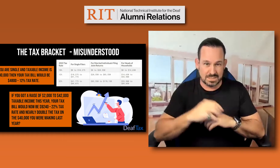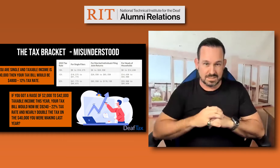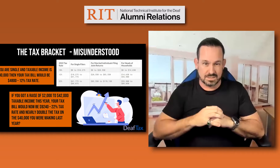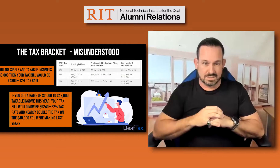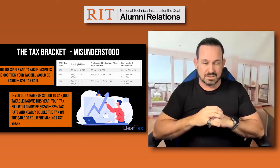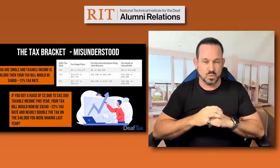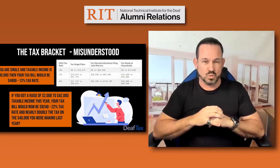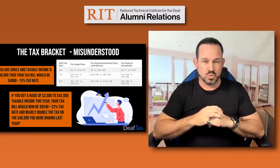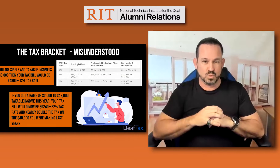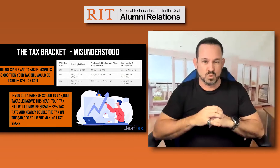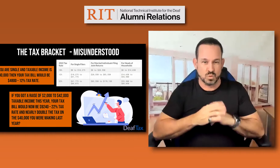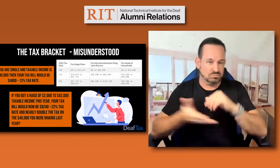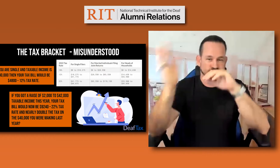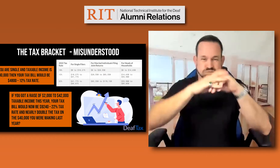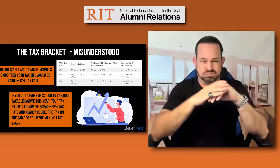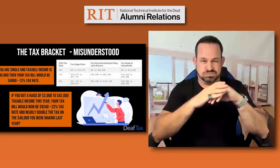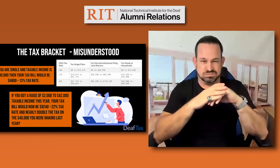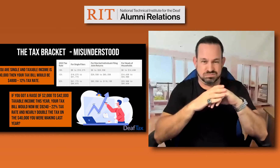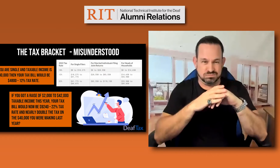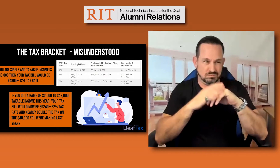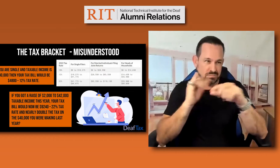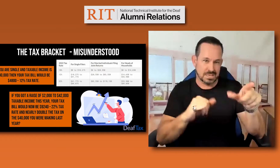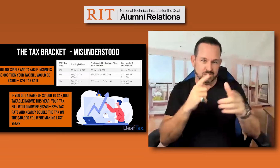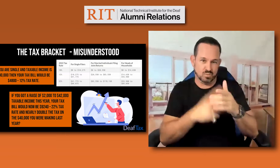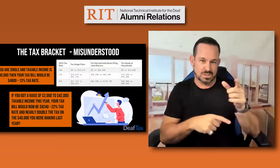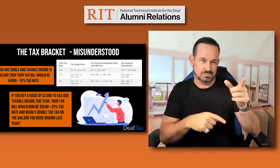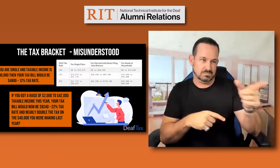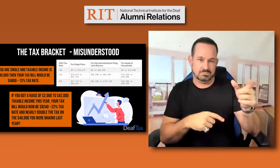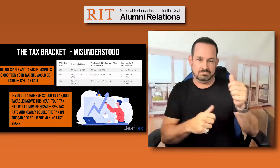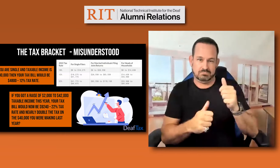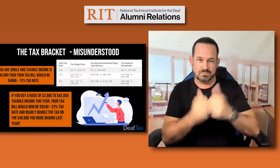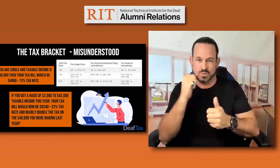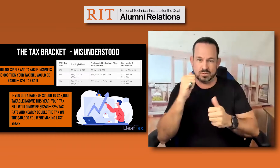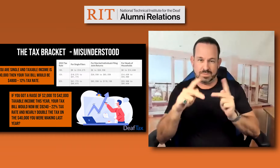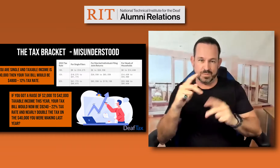which increases your taxes to 9,240.